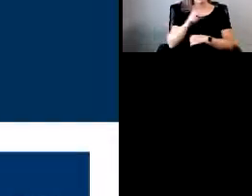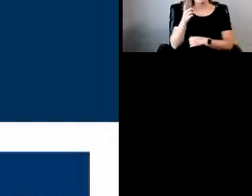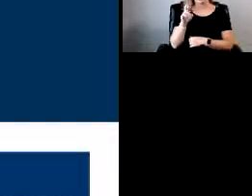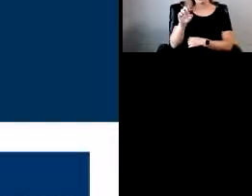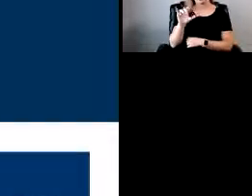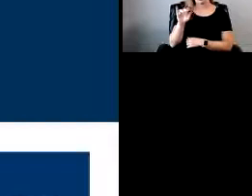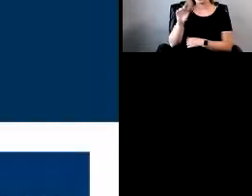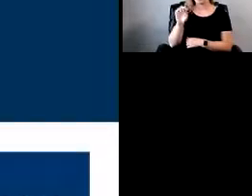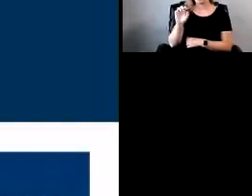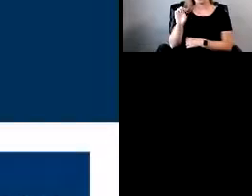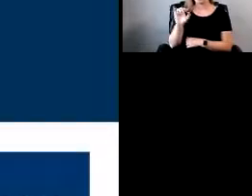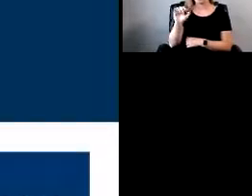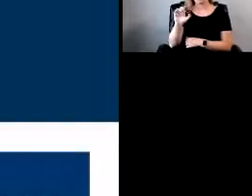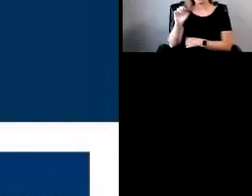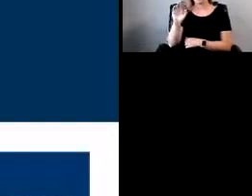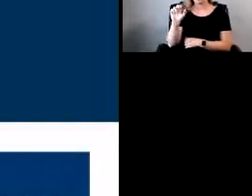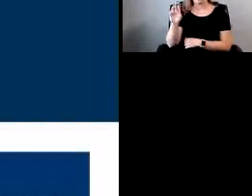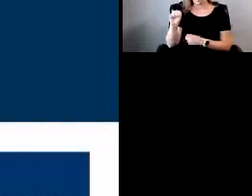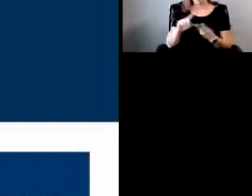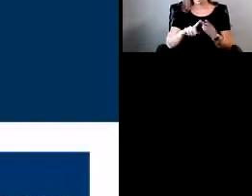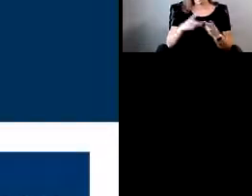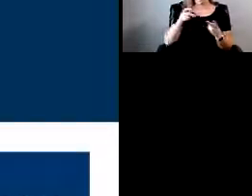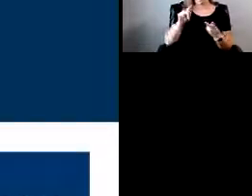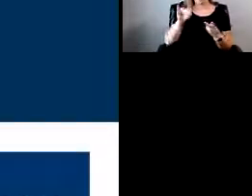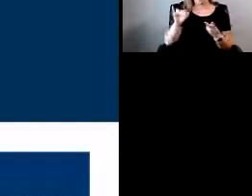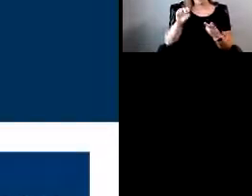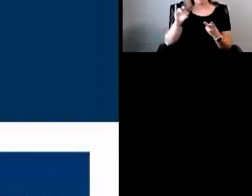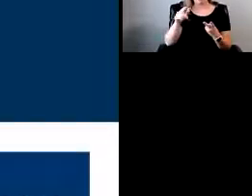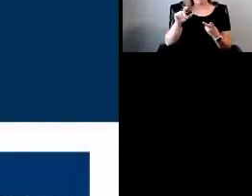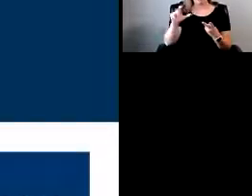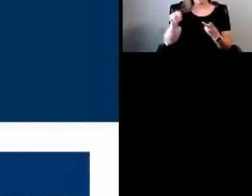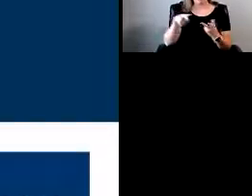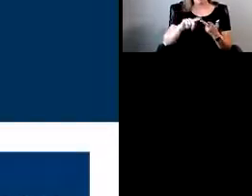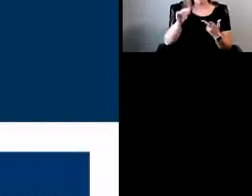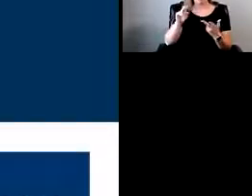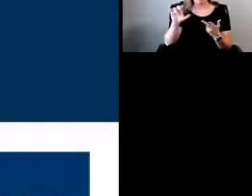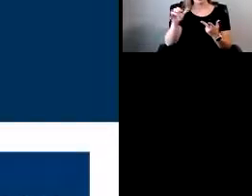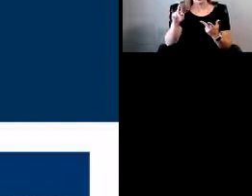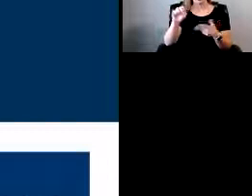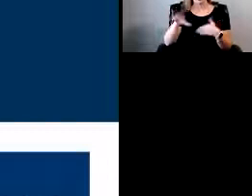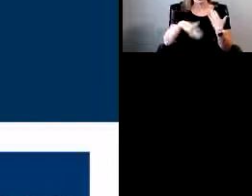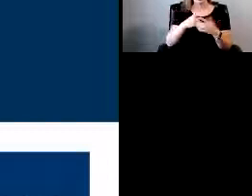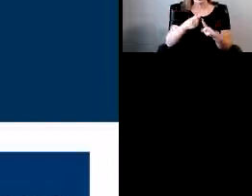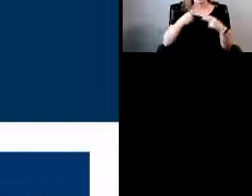Patti Singleton and Jason Jones, who are all from the Human Development Institute at the University of Kentucky.